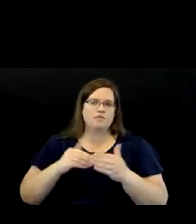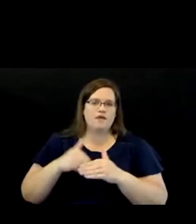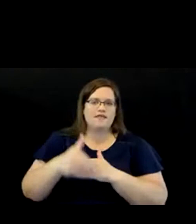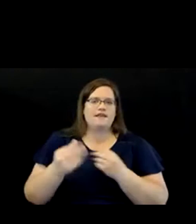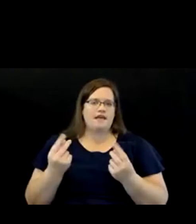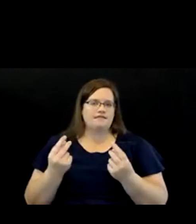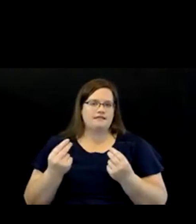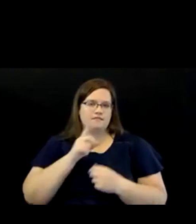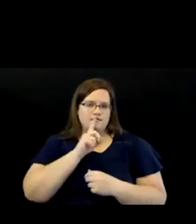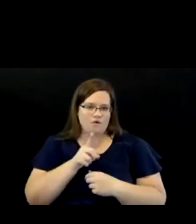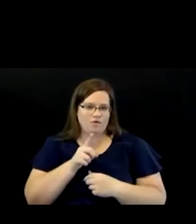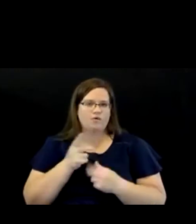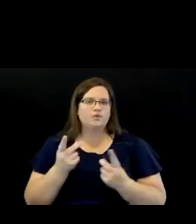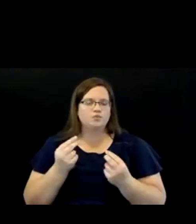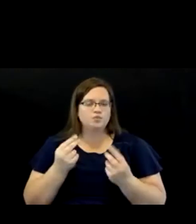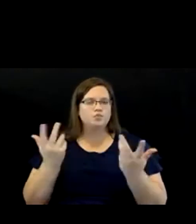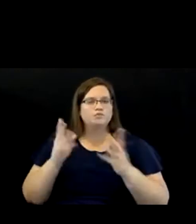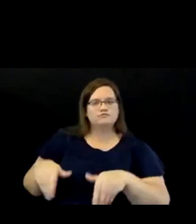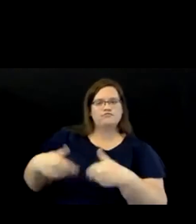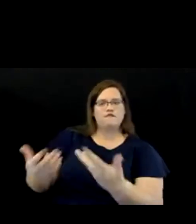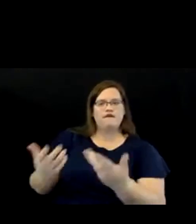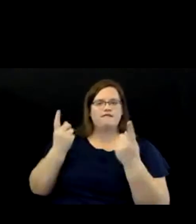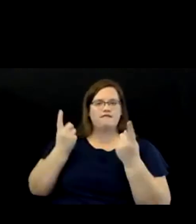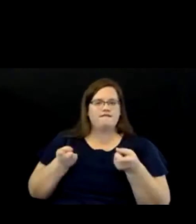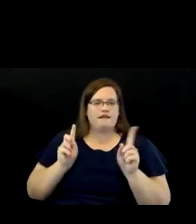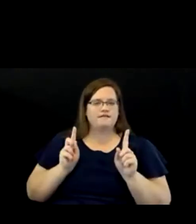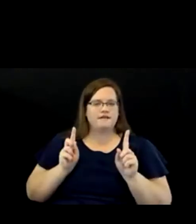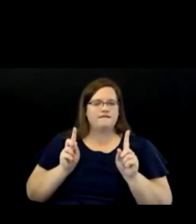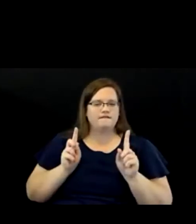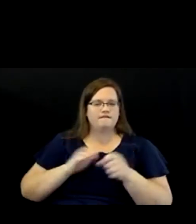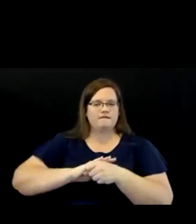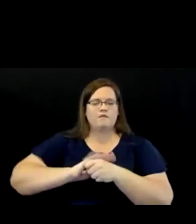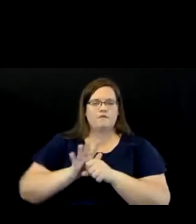and what you need to do to provide effective COVID-19 related services